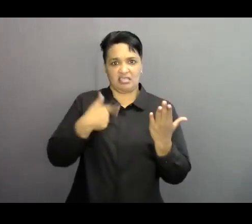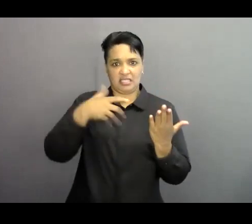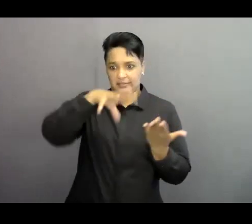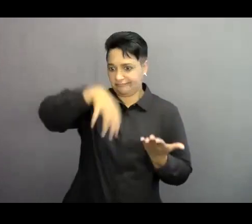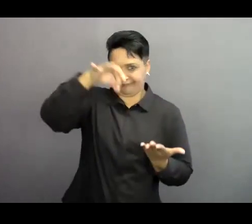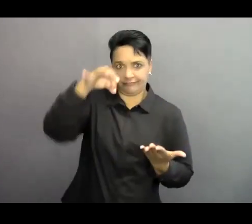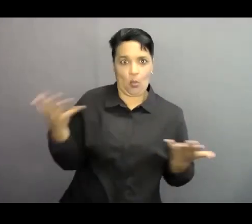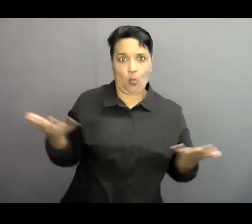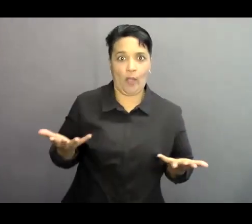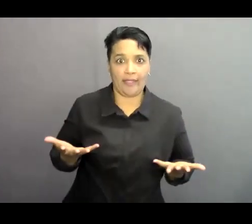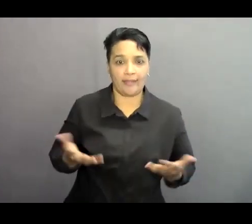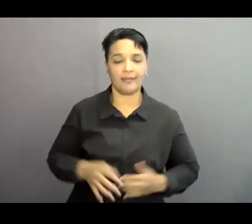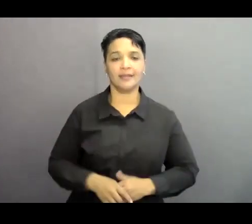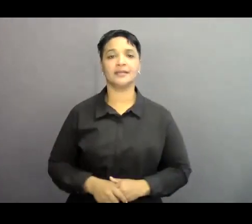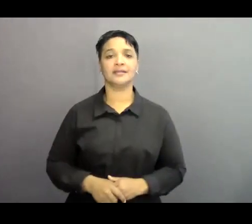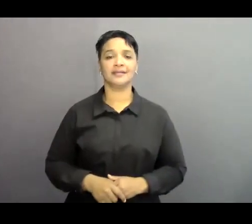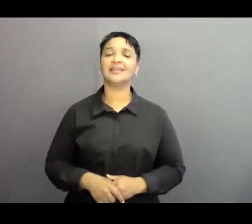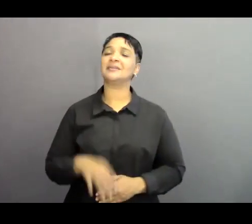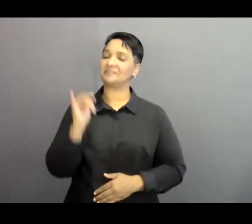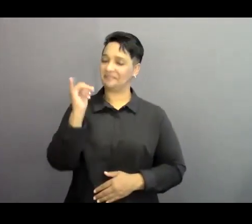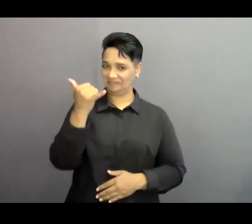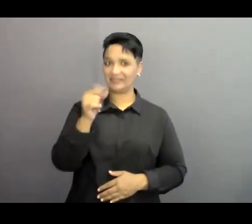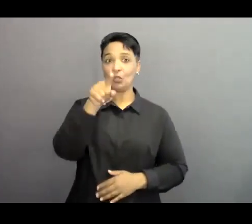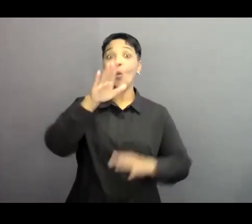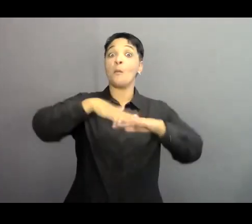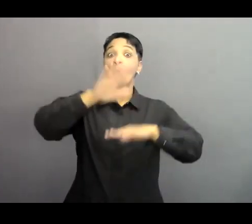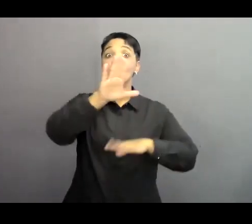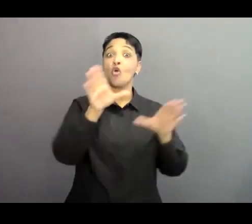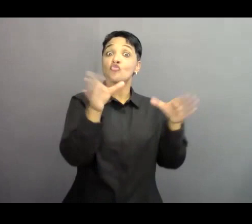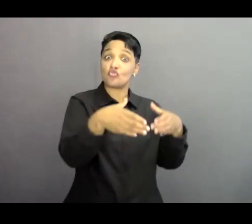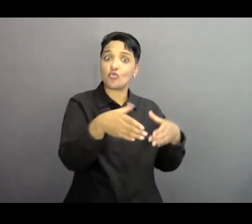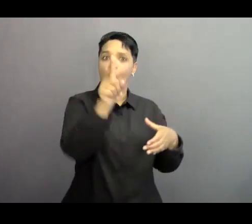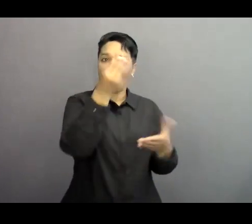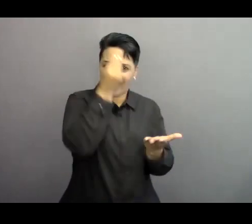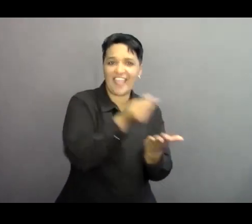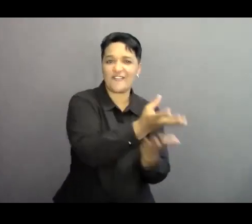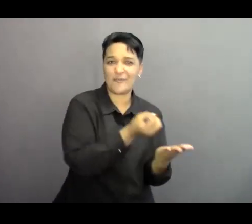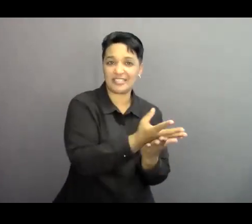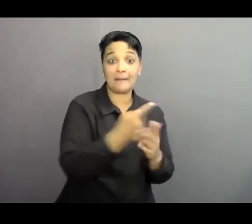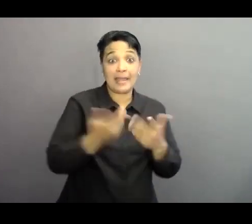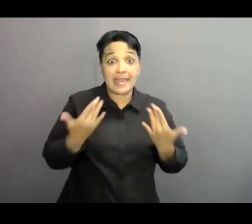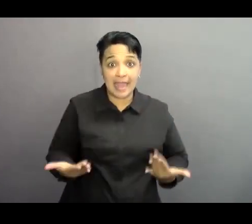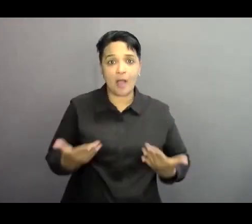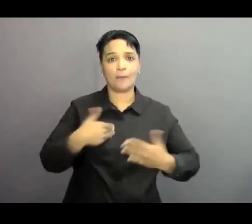EILIONÓIR: You will have more of that in your groups. I just put a link to the general comments